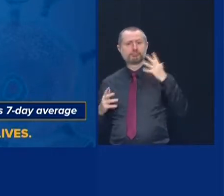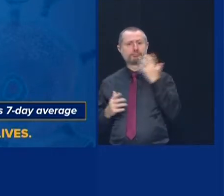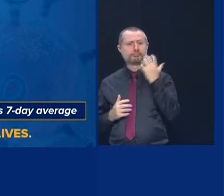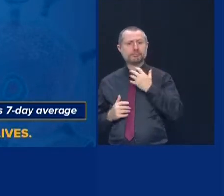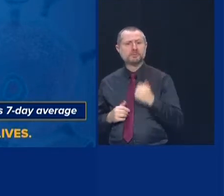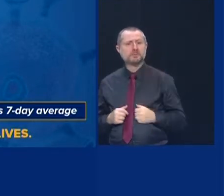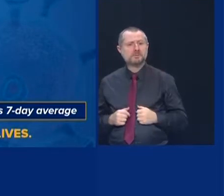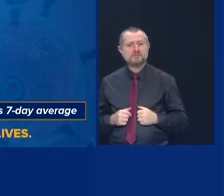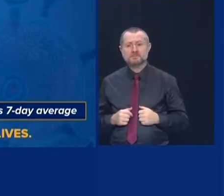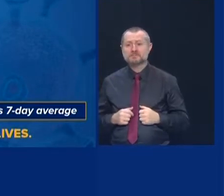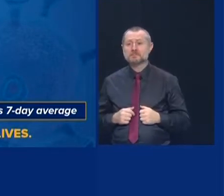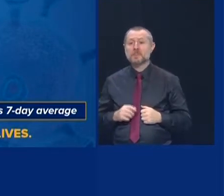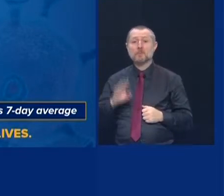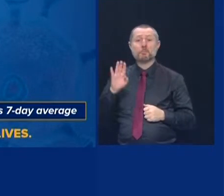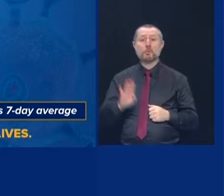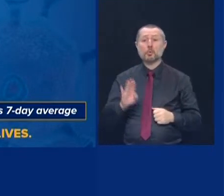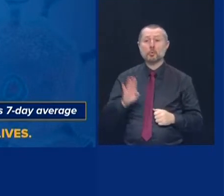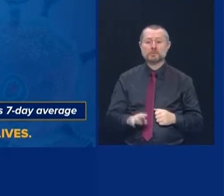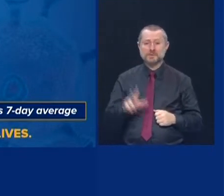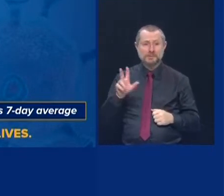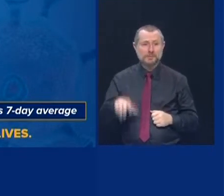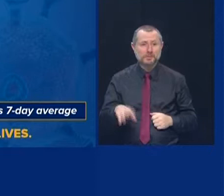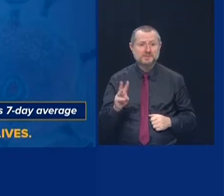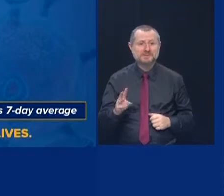JUST A COUPLE OF MILES AWAY AS